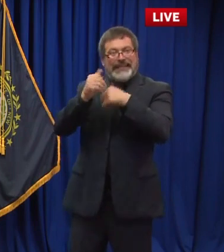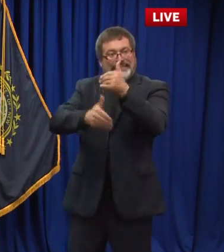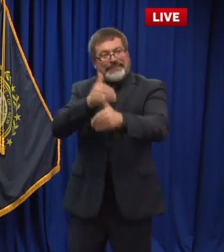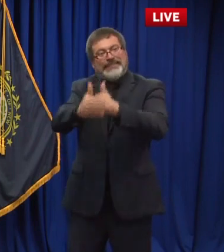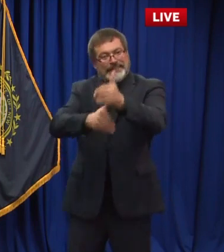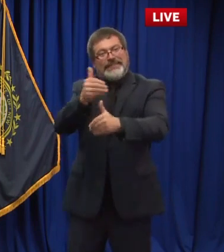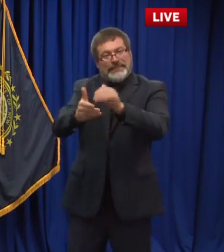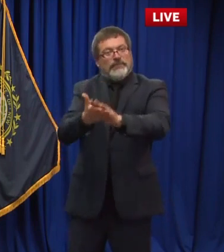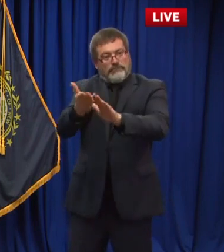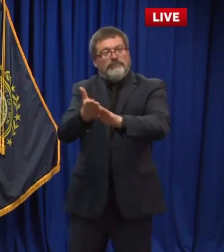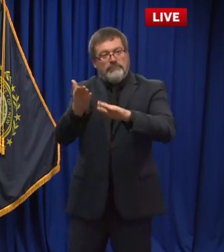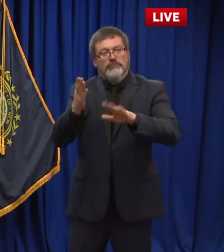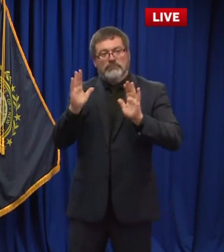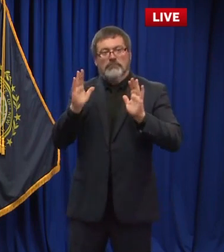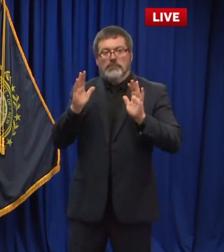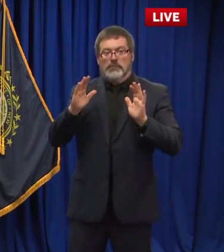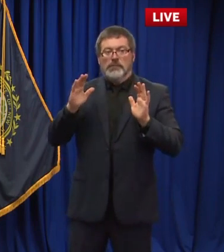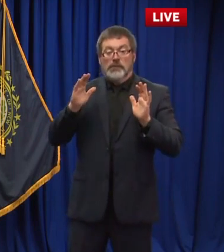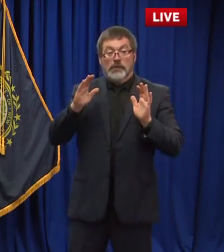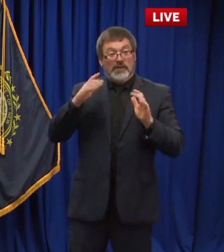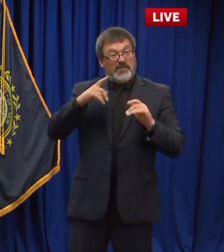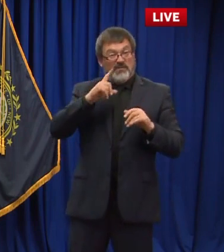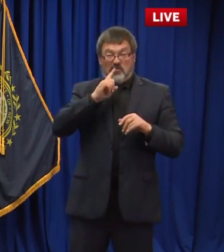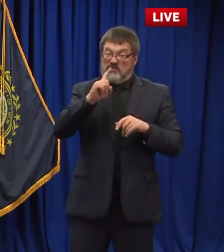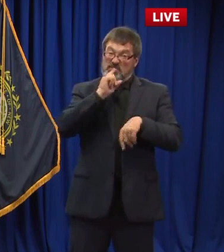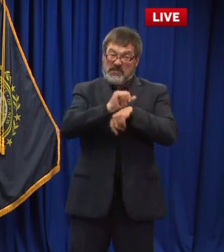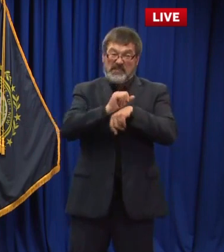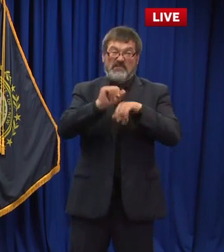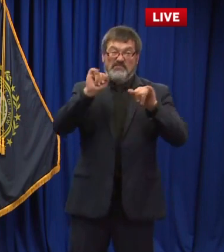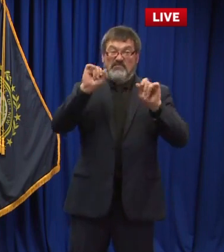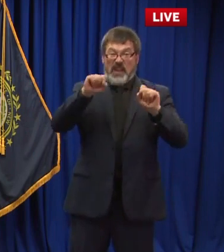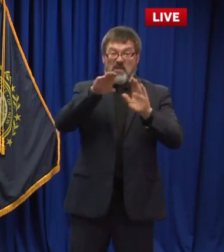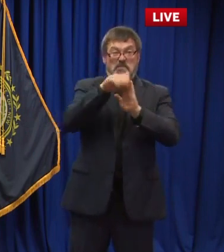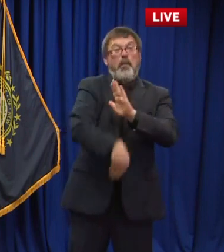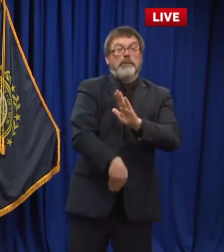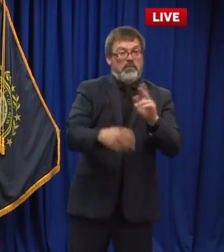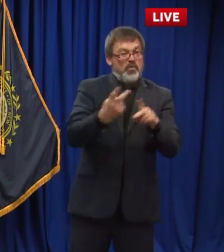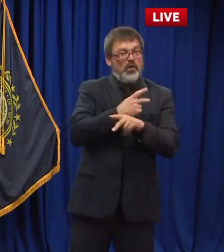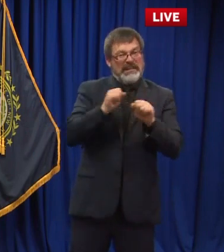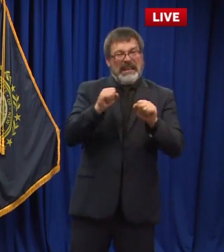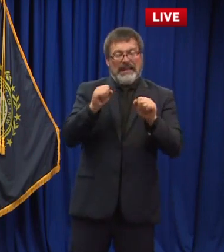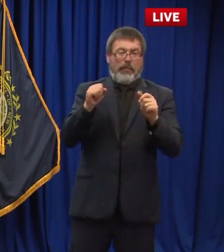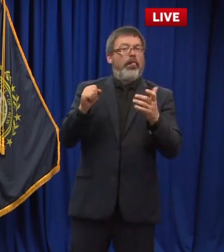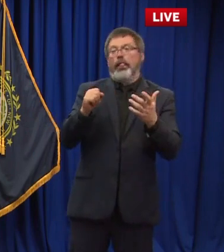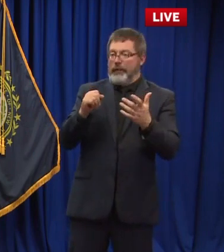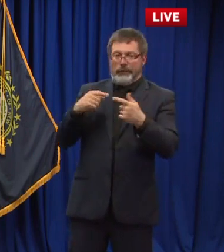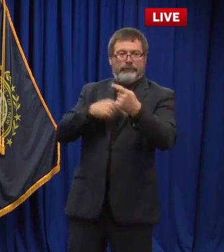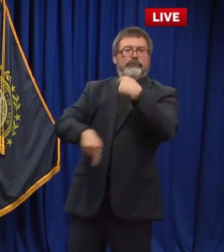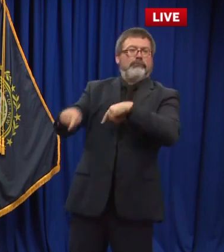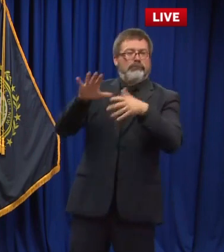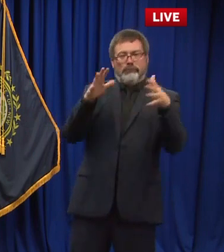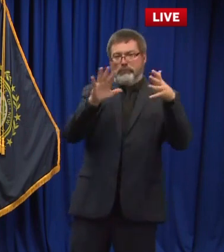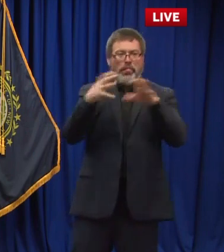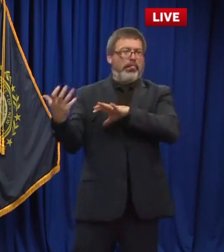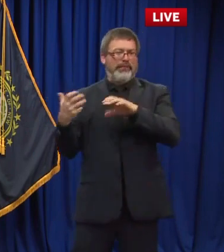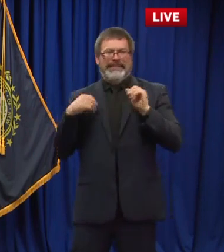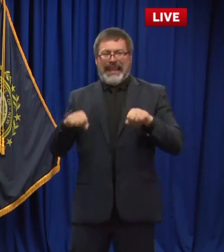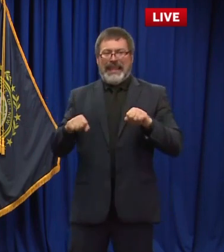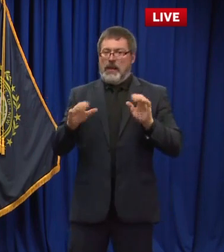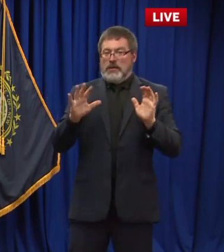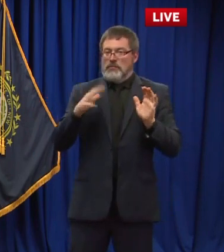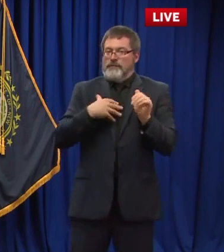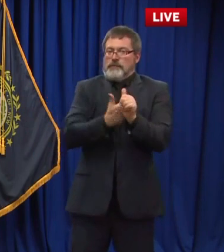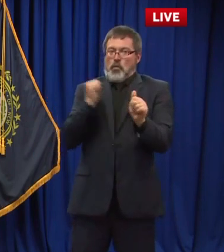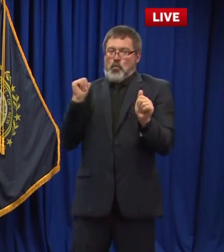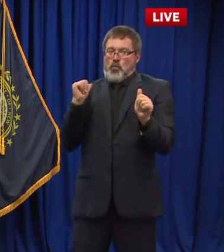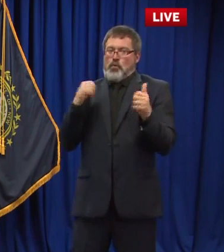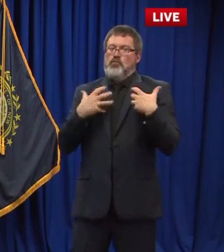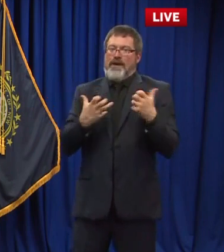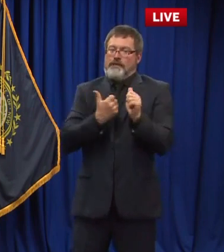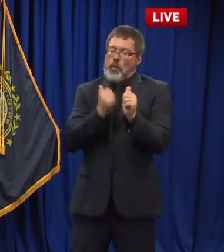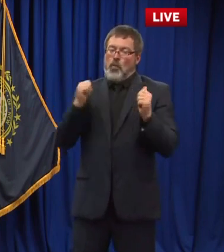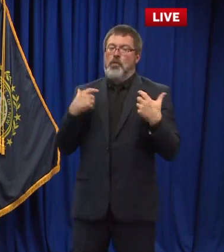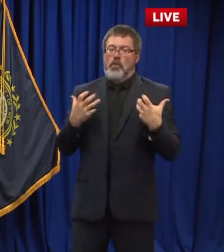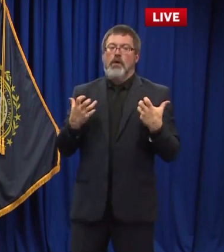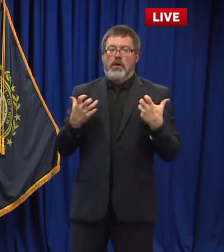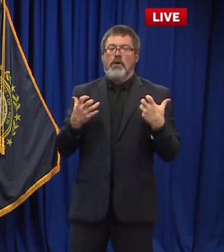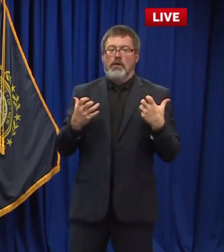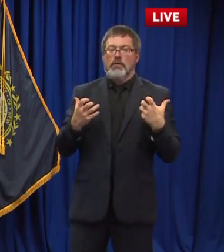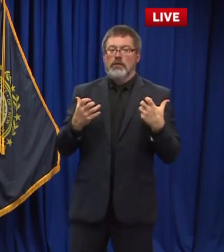WE ARE ON A DETERRENT, BUT WE WANTED TO SHOW THIS SO FOLKS CAN GET A BETTER UNDERSTANDING OF WHICH INDUSTRIES WERE HIT THE HARDEST, WHICH ARE COMING BACK THE FASTEST.